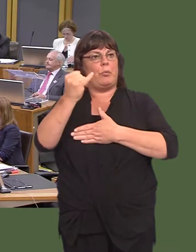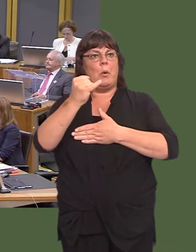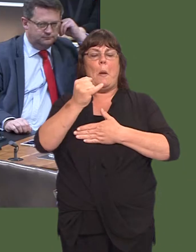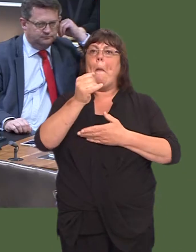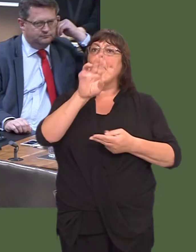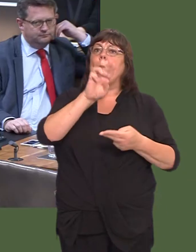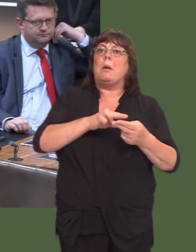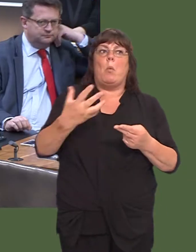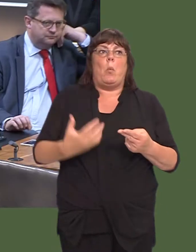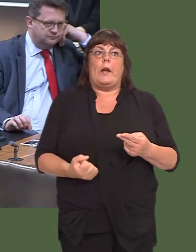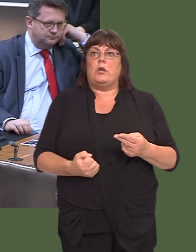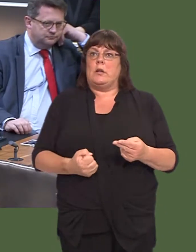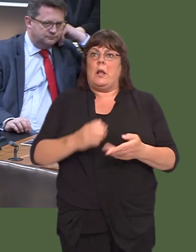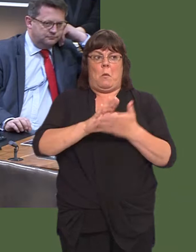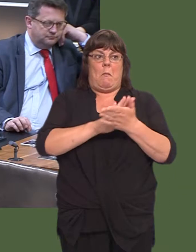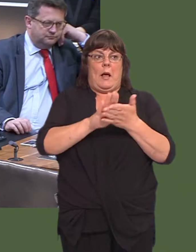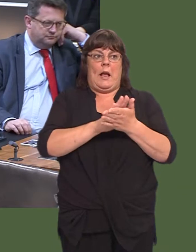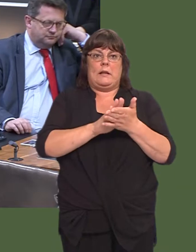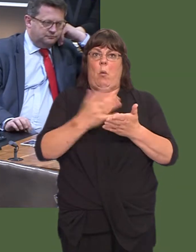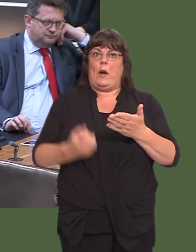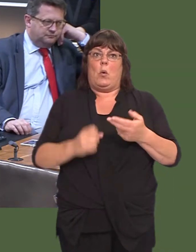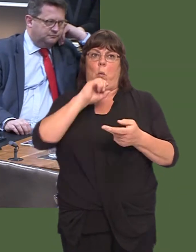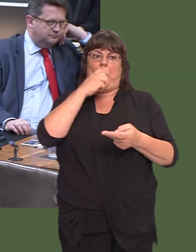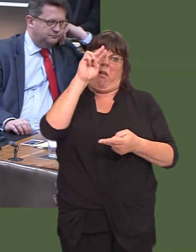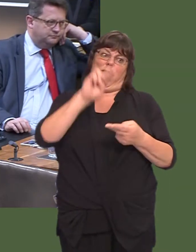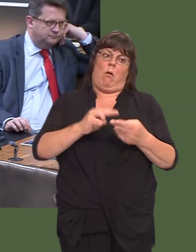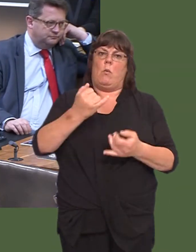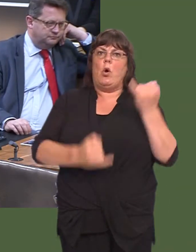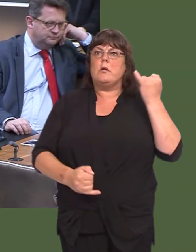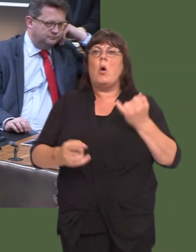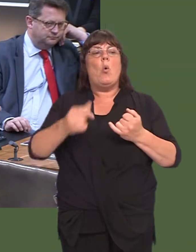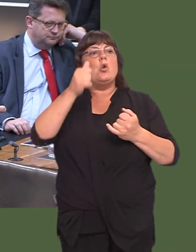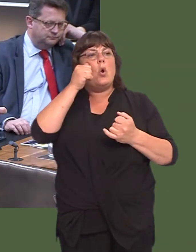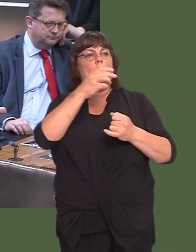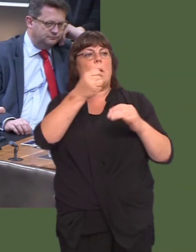a result of that, that would have driven wages down even further than now. There is exploitation.